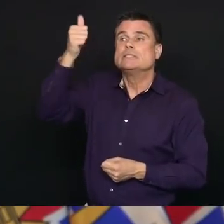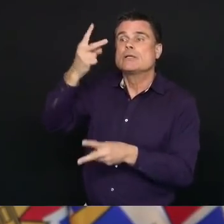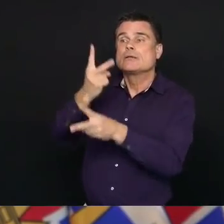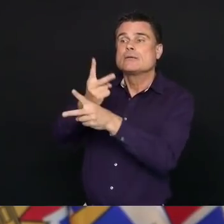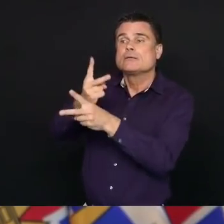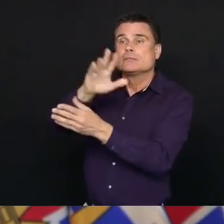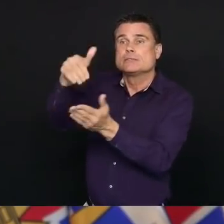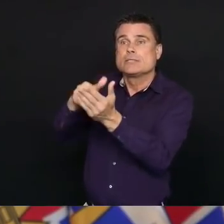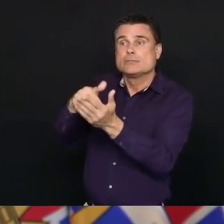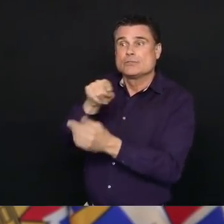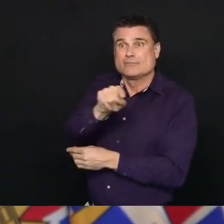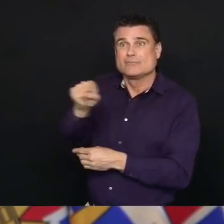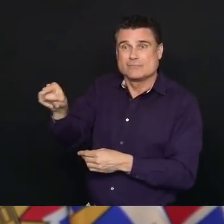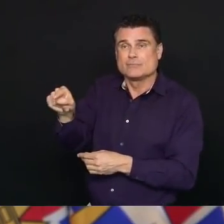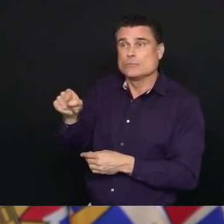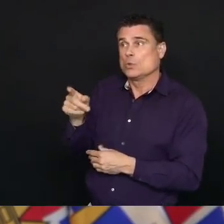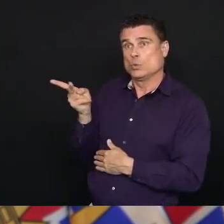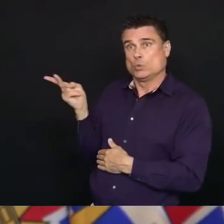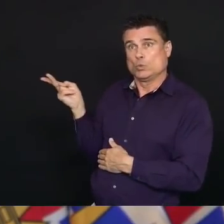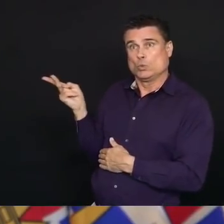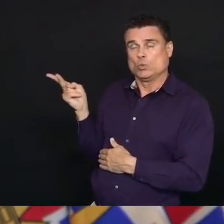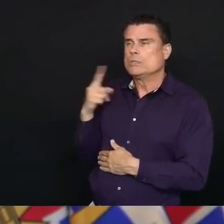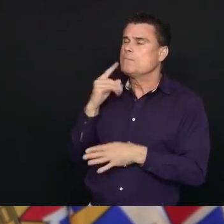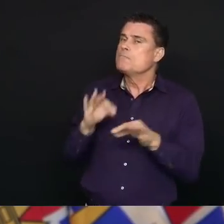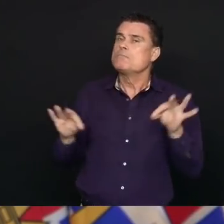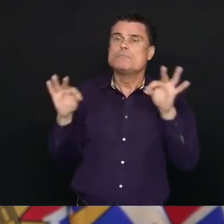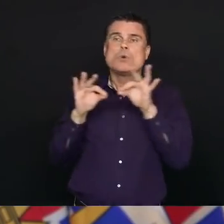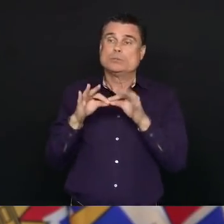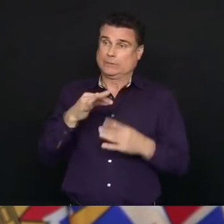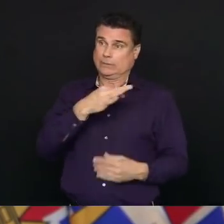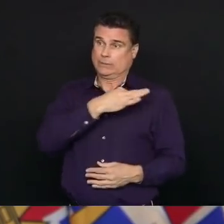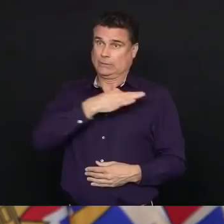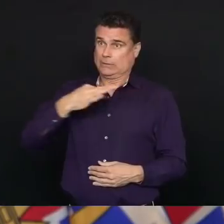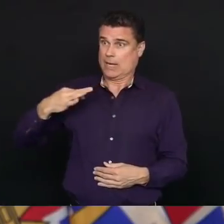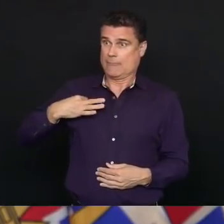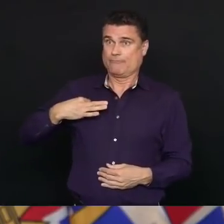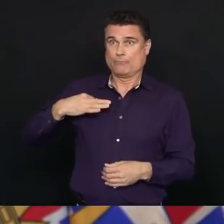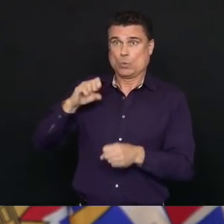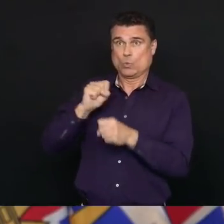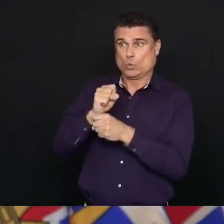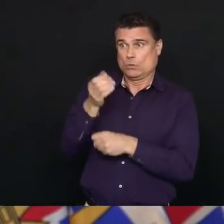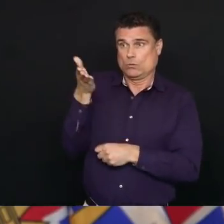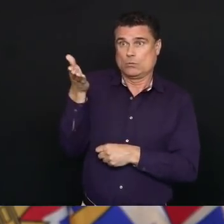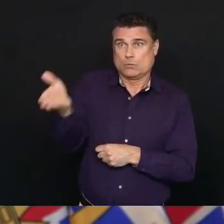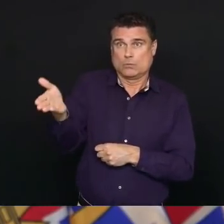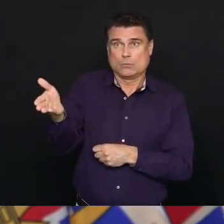I just had a question in regards to staffing a long-term care homes. You talked repeatedly about the need to have